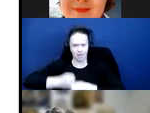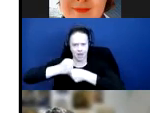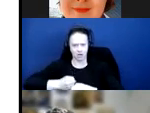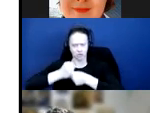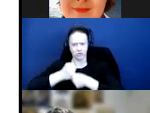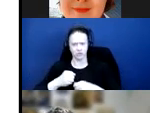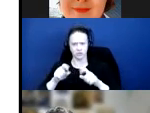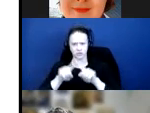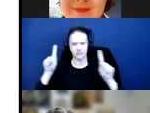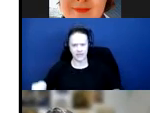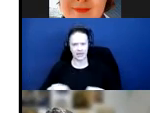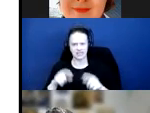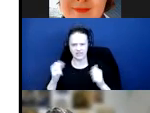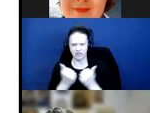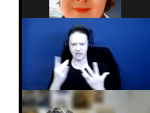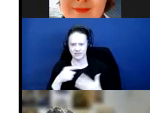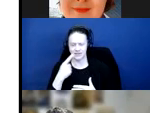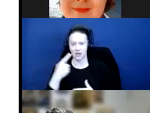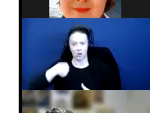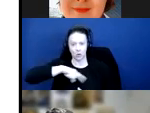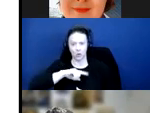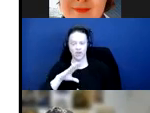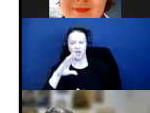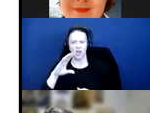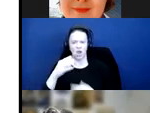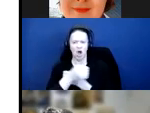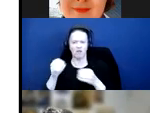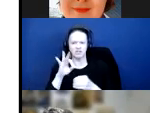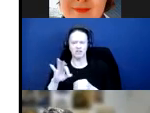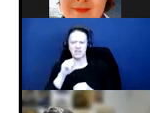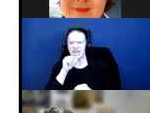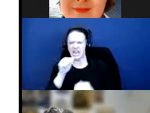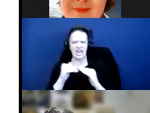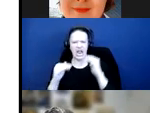saying that we were the office of inequity and exclusion